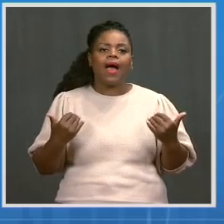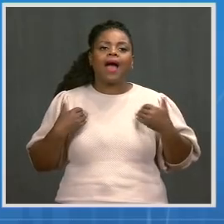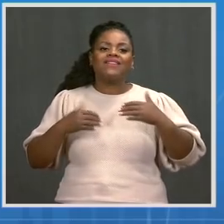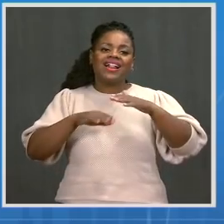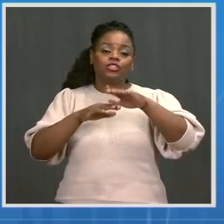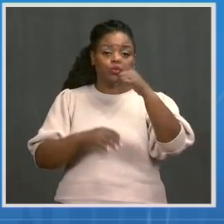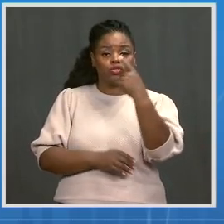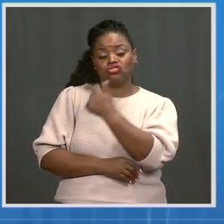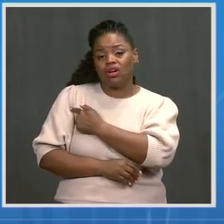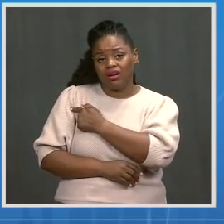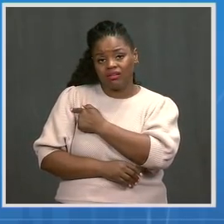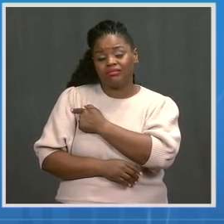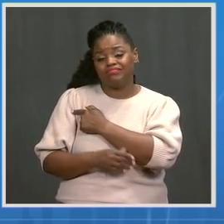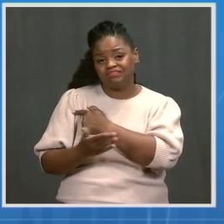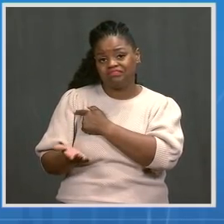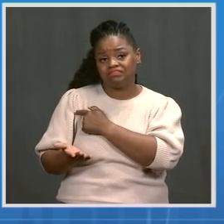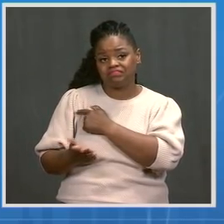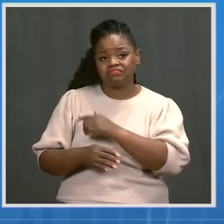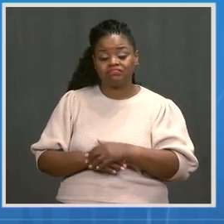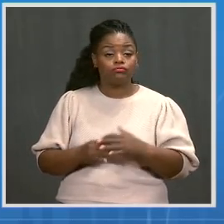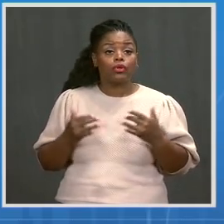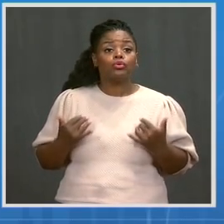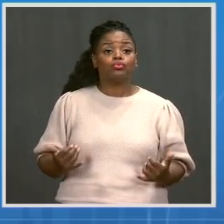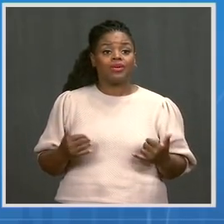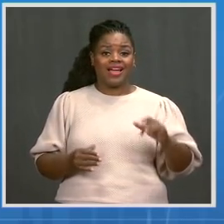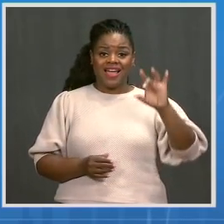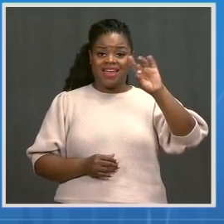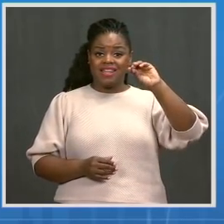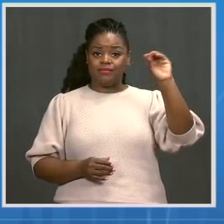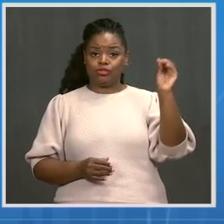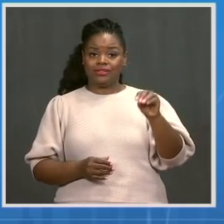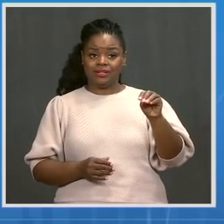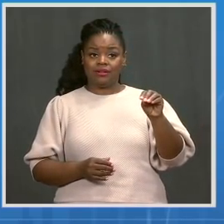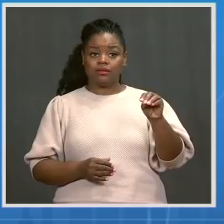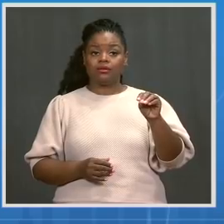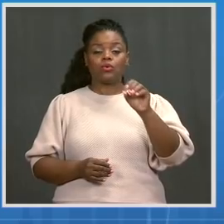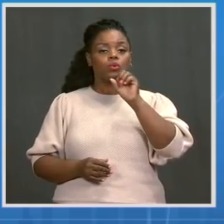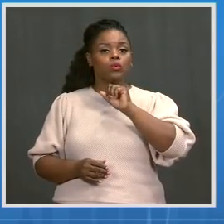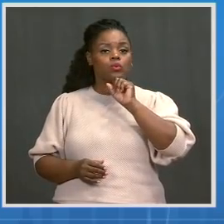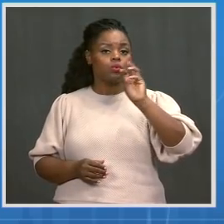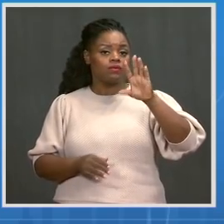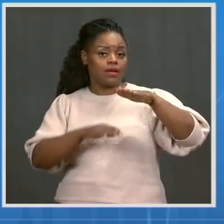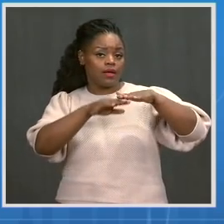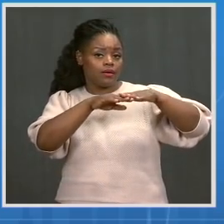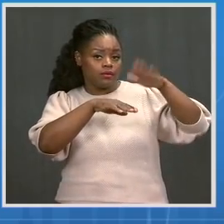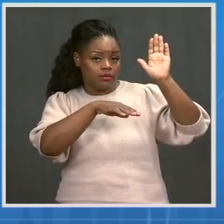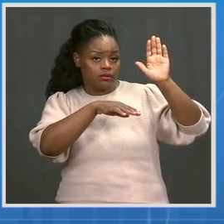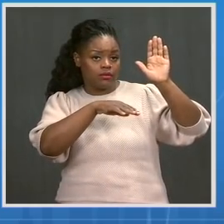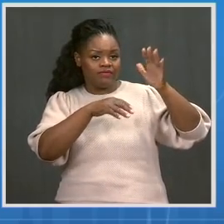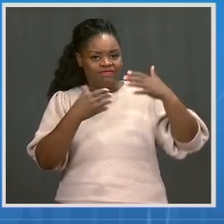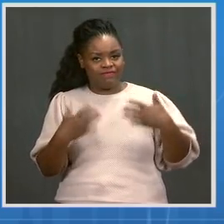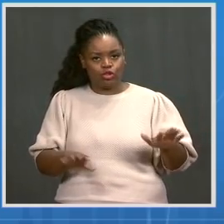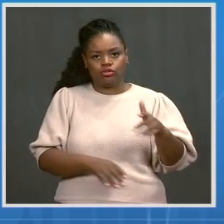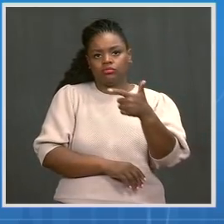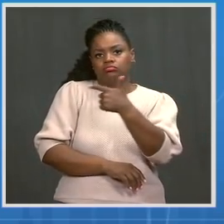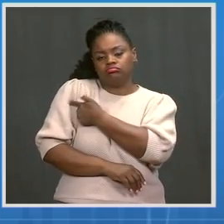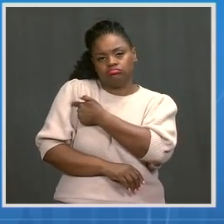And today, nearly 80 percent of people 65 and older are fully vaccinated. That's lifesaving progress.